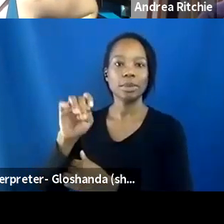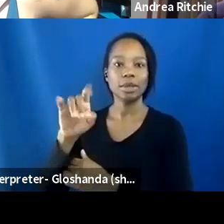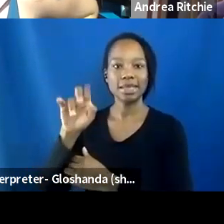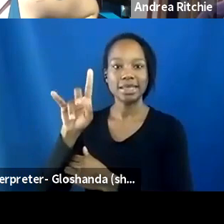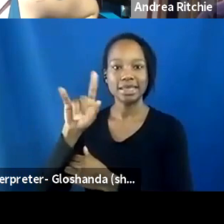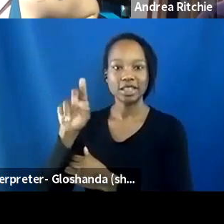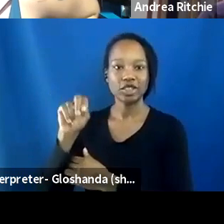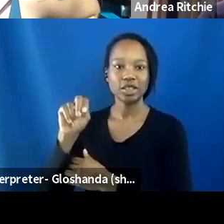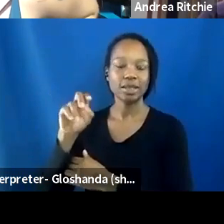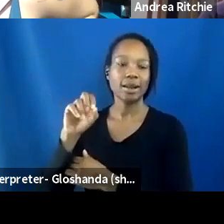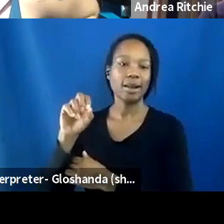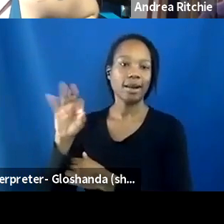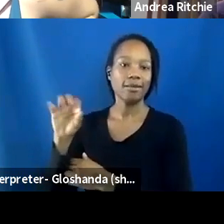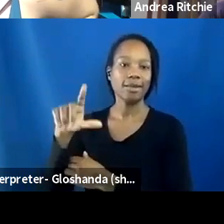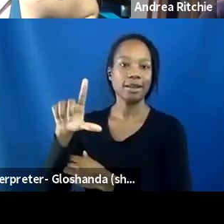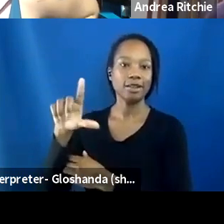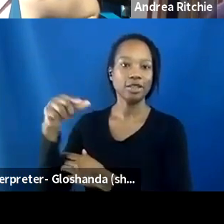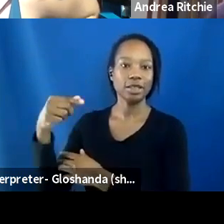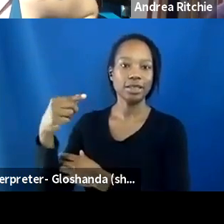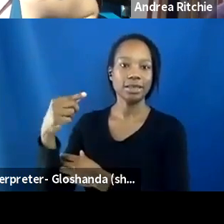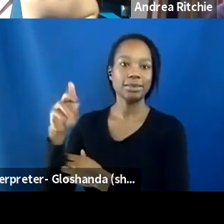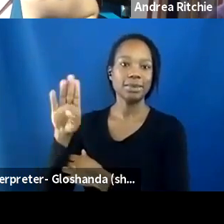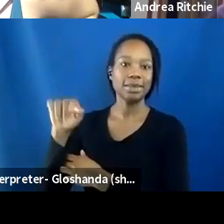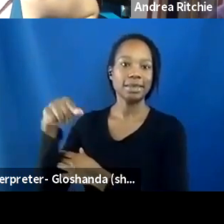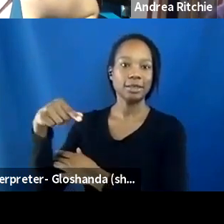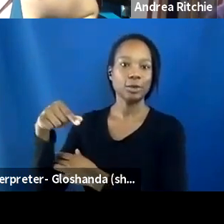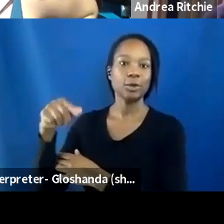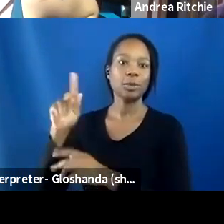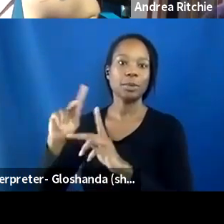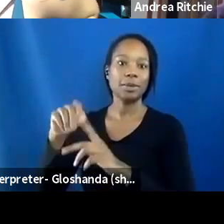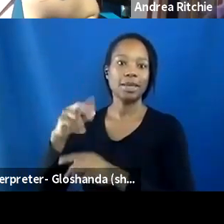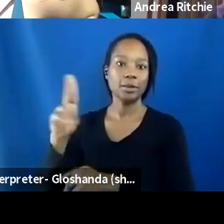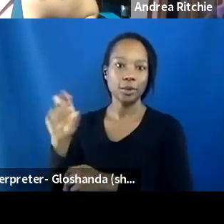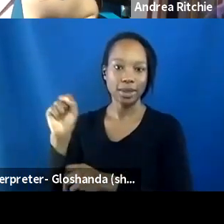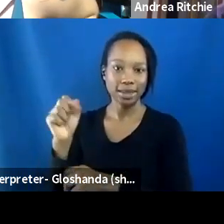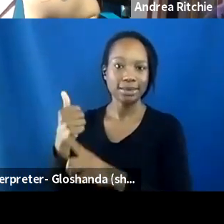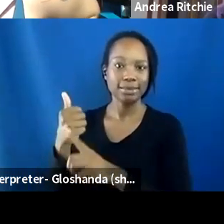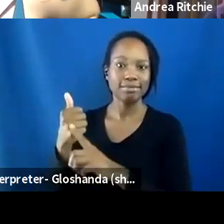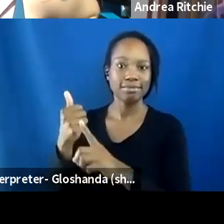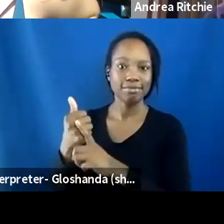who has been documenting, organizing litigating, advocating, and agitating